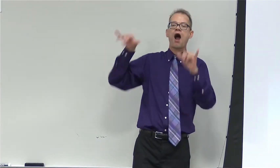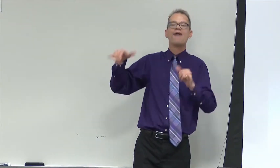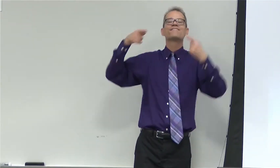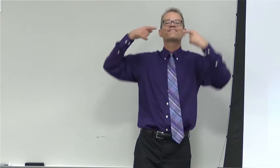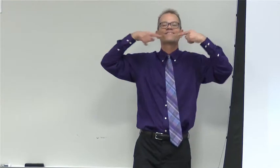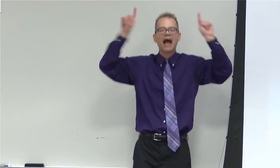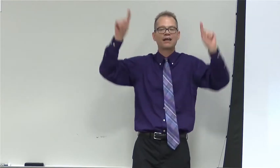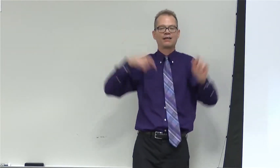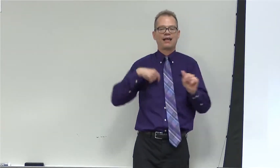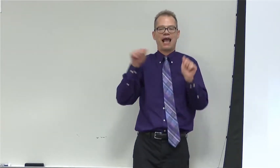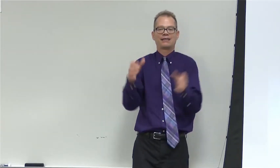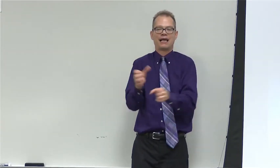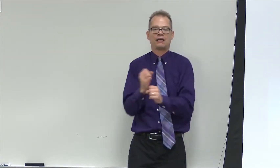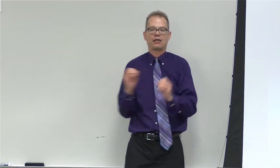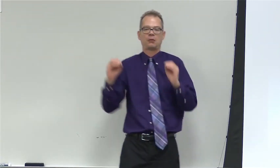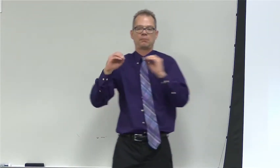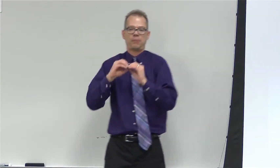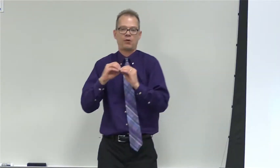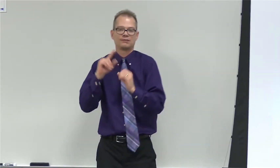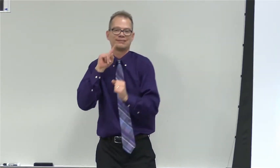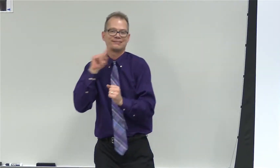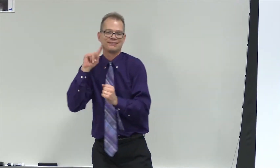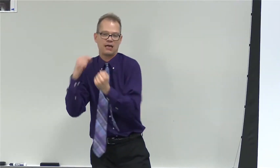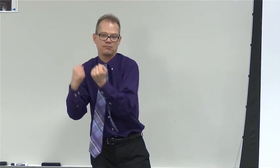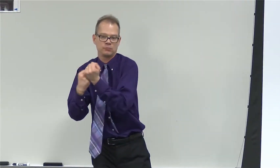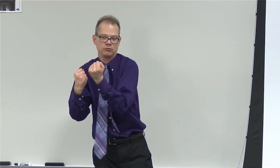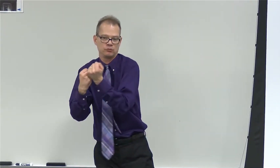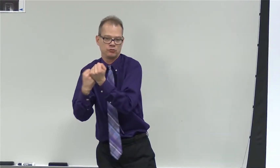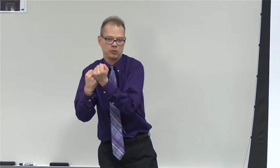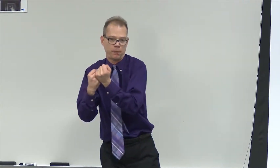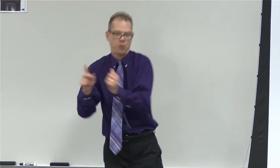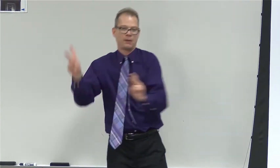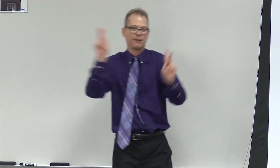And finally I could get more support from other deaf people